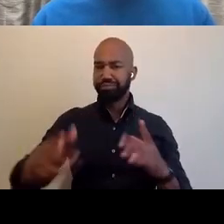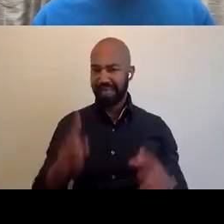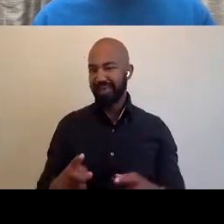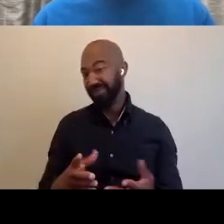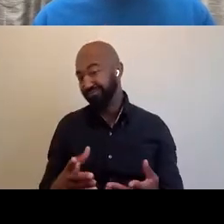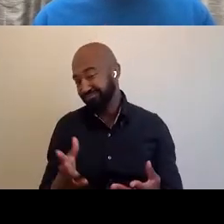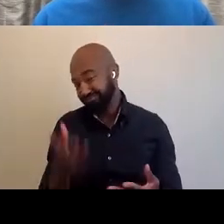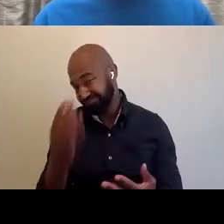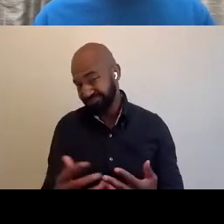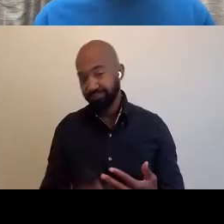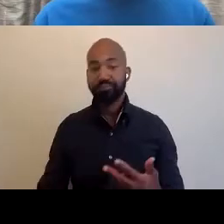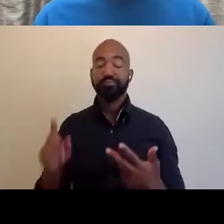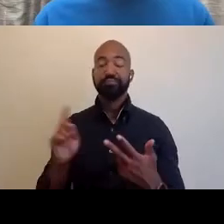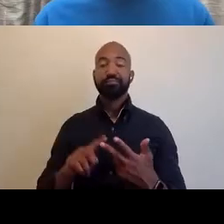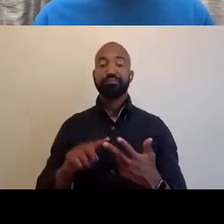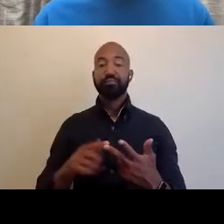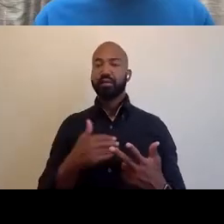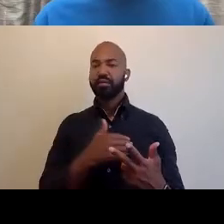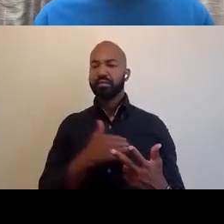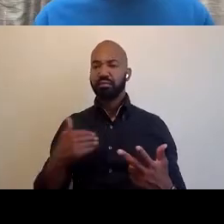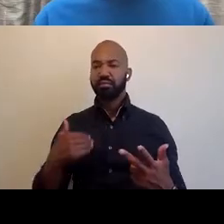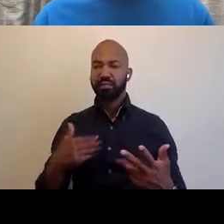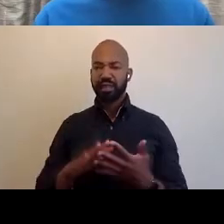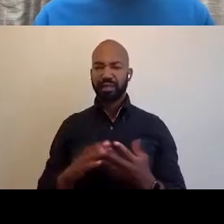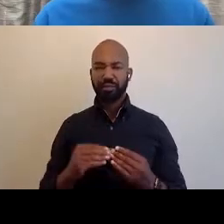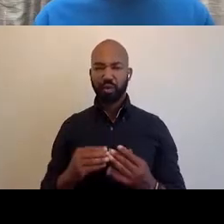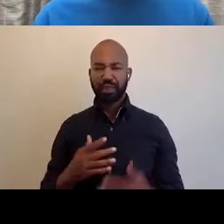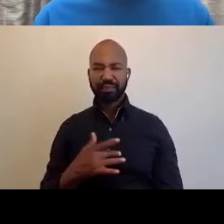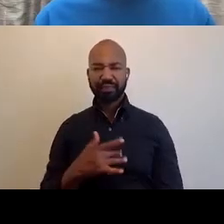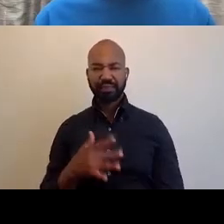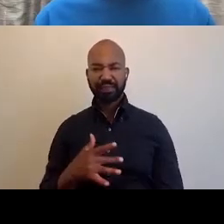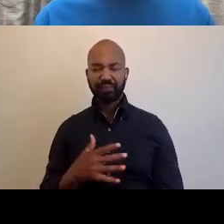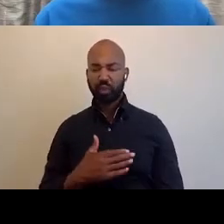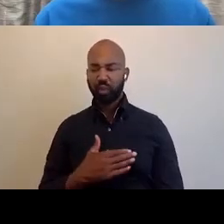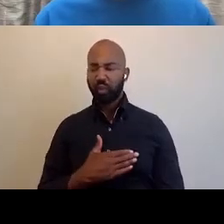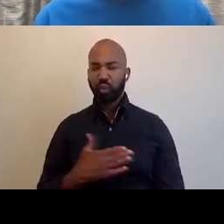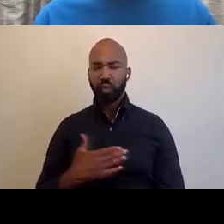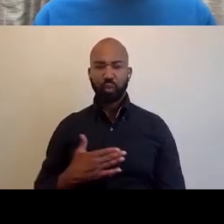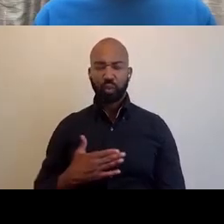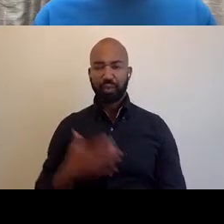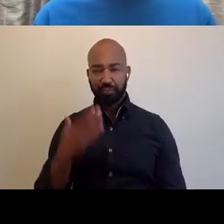As the breast tissue is growing, people may have a lot more sensitivity around the nipple.